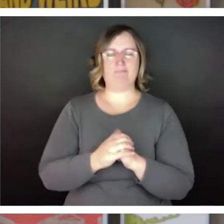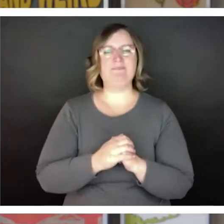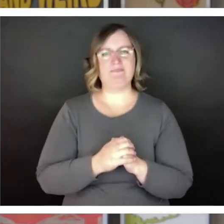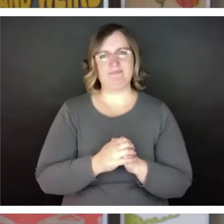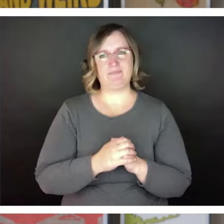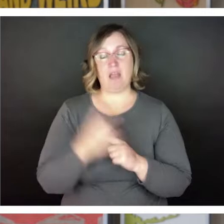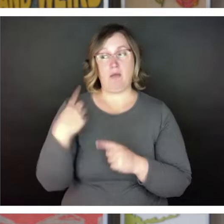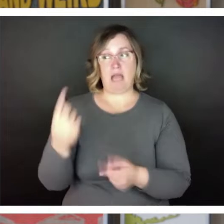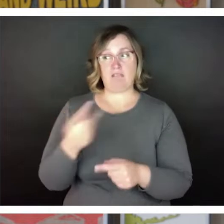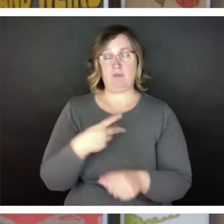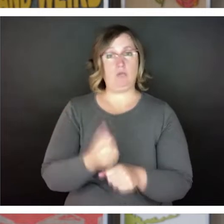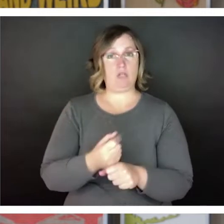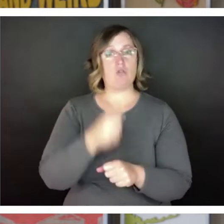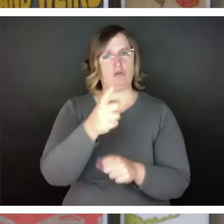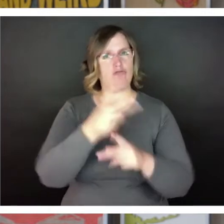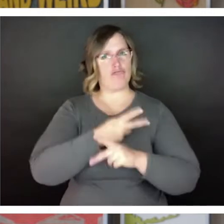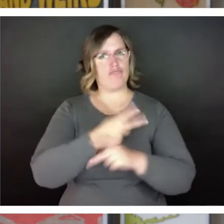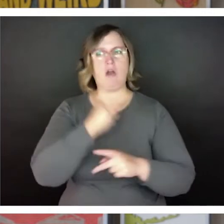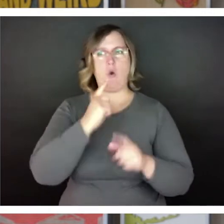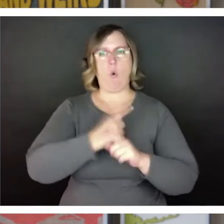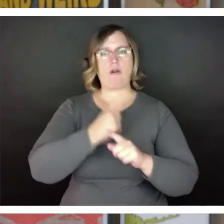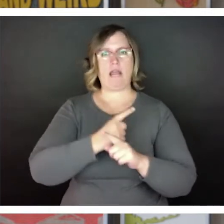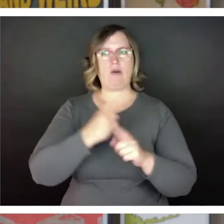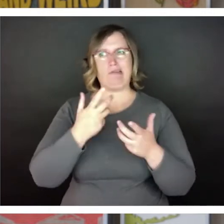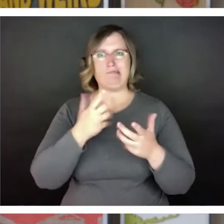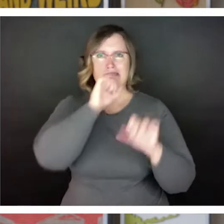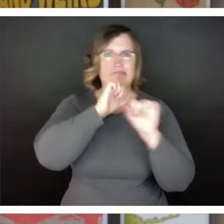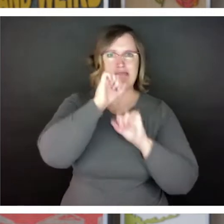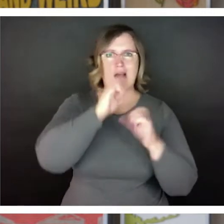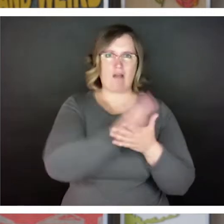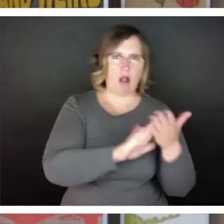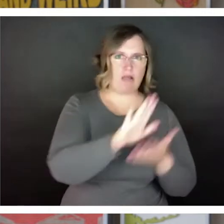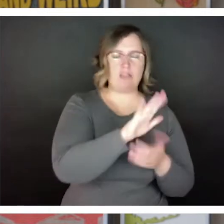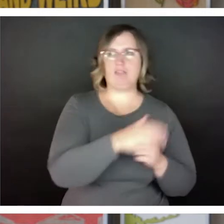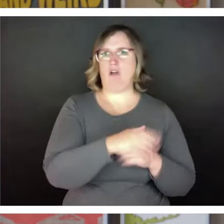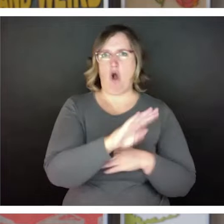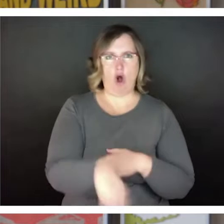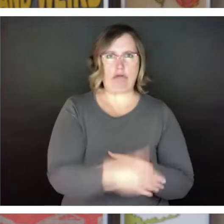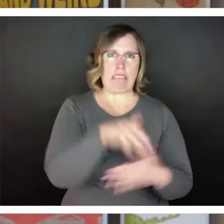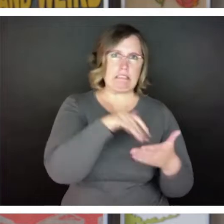you've navigated the ordinary trials of college. And during all night study sessions,